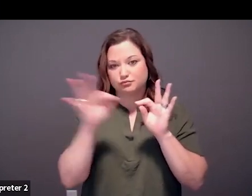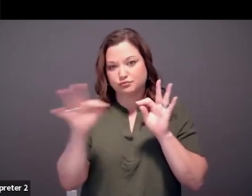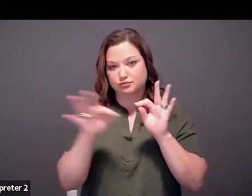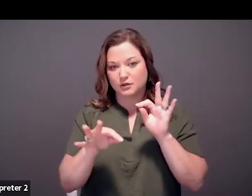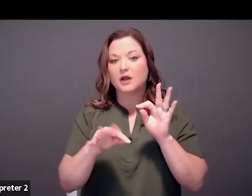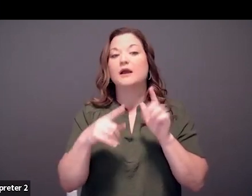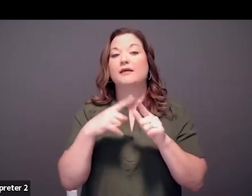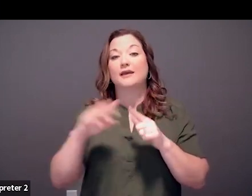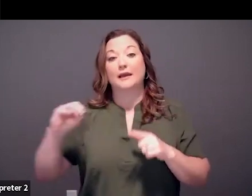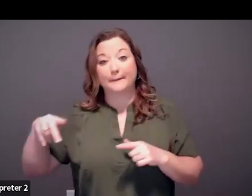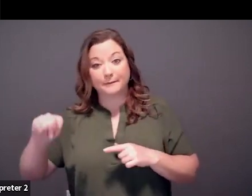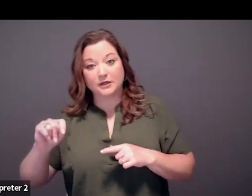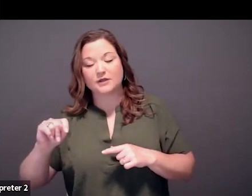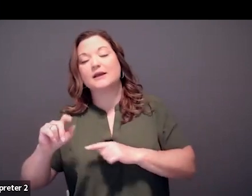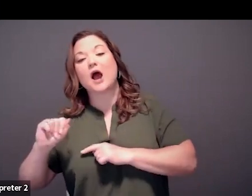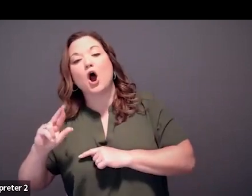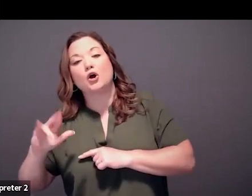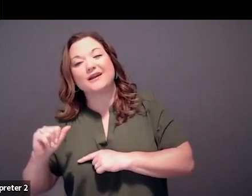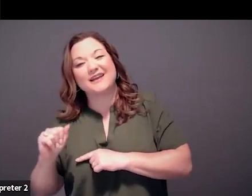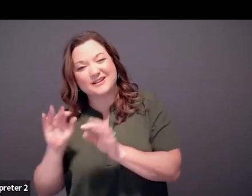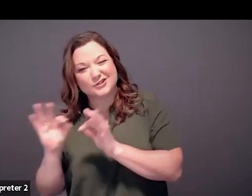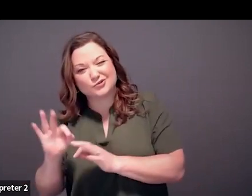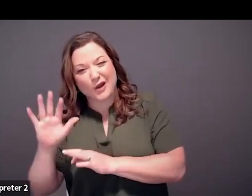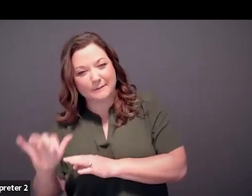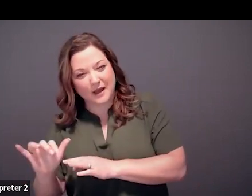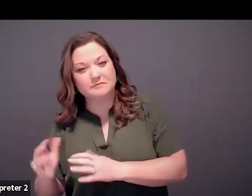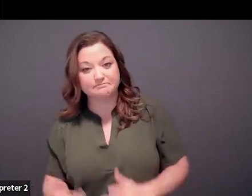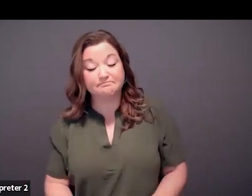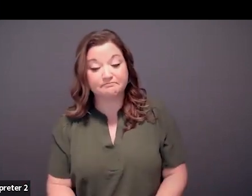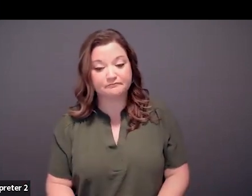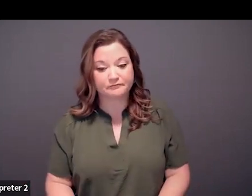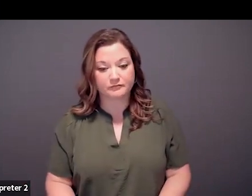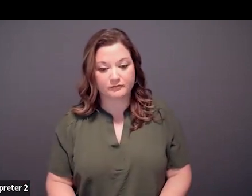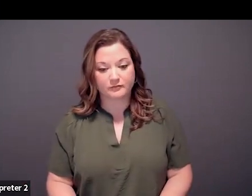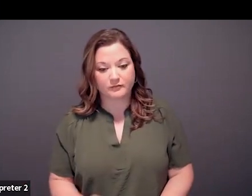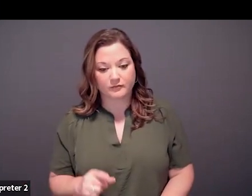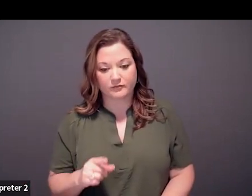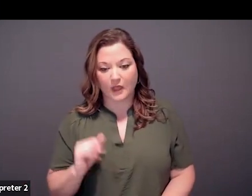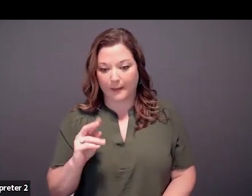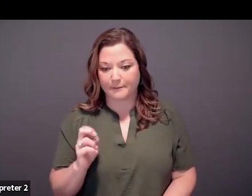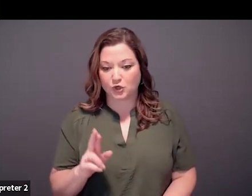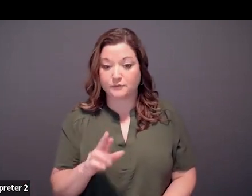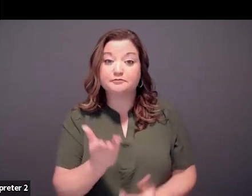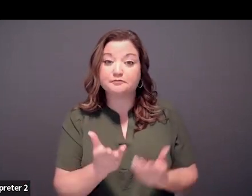it'll be the ARIA described by. It might be worthwhile to comment on why we're saying